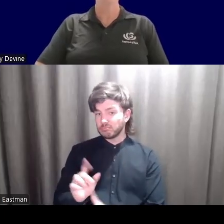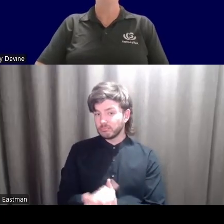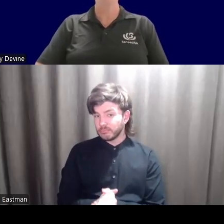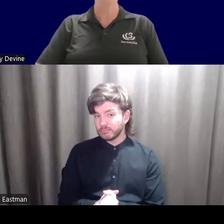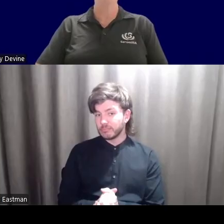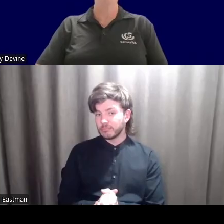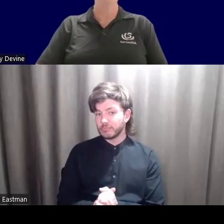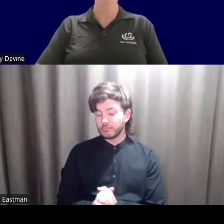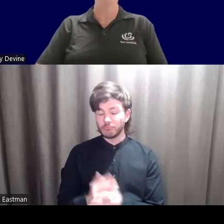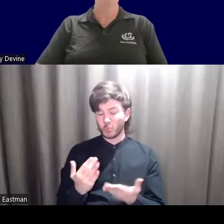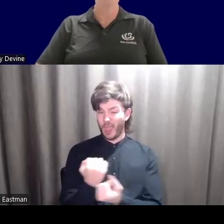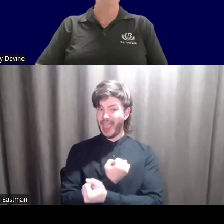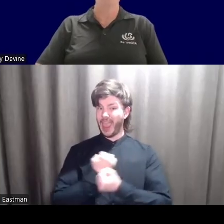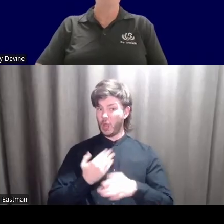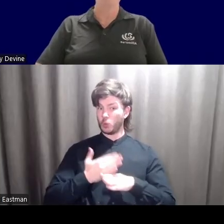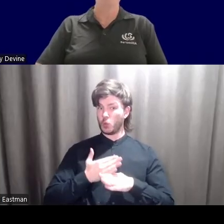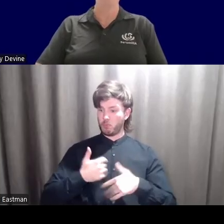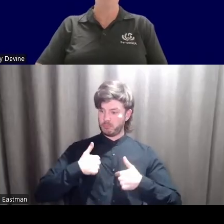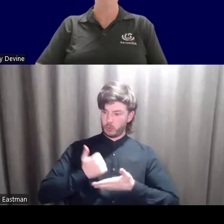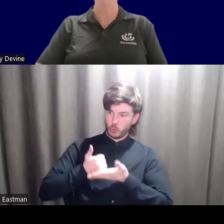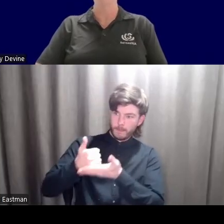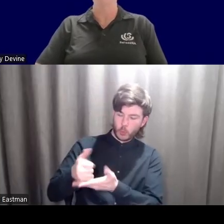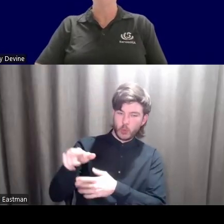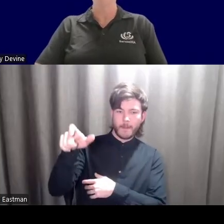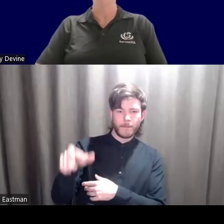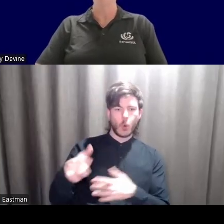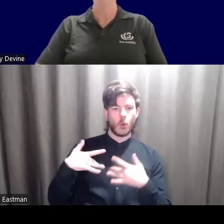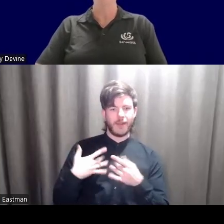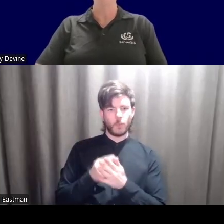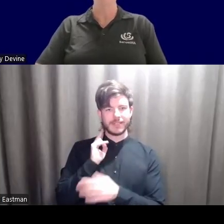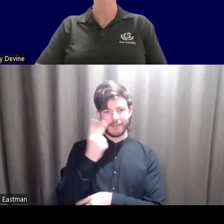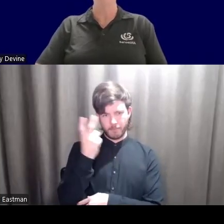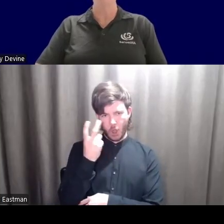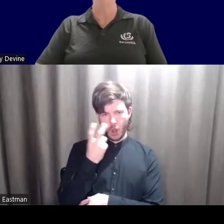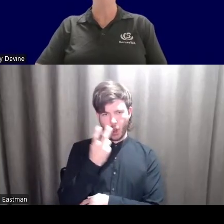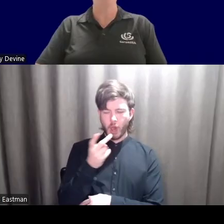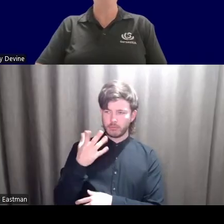the person supporting the person living with deafblindness to maintain flexibility in our